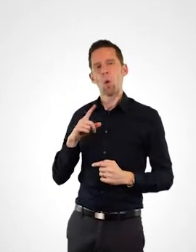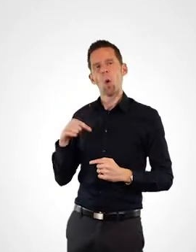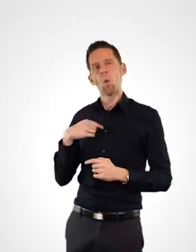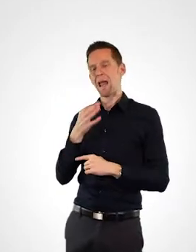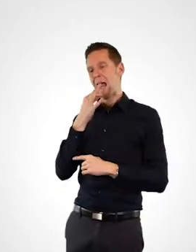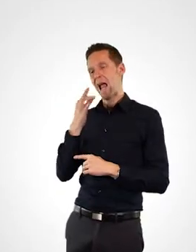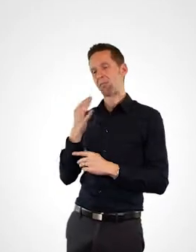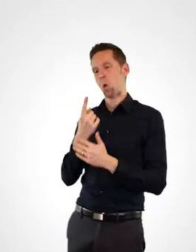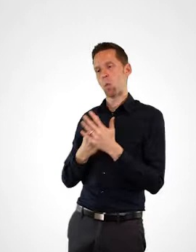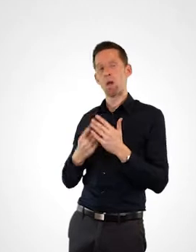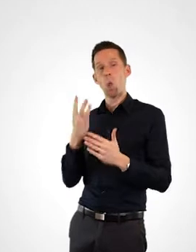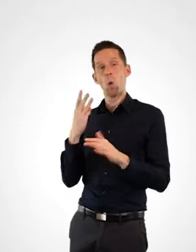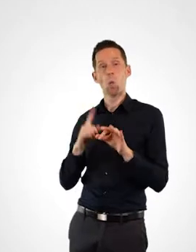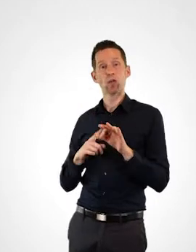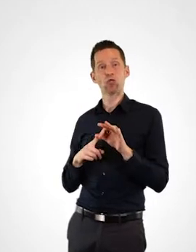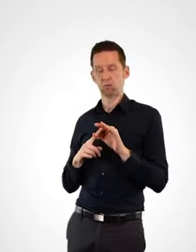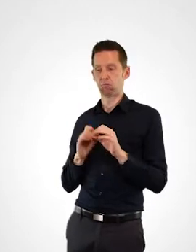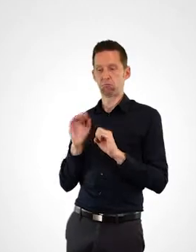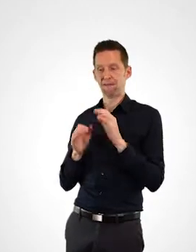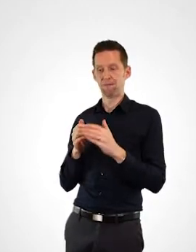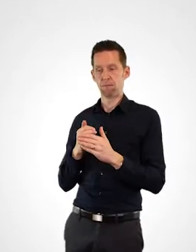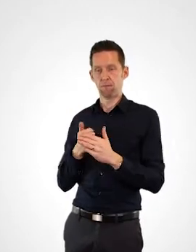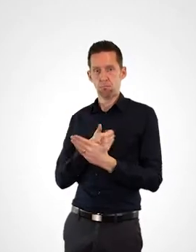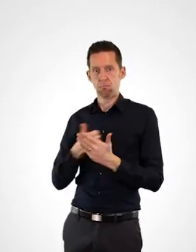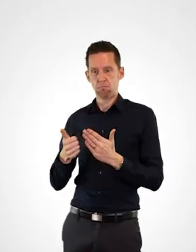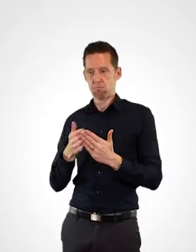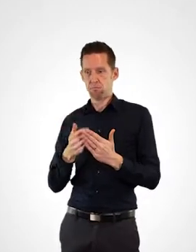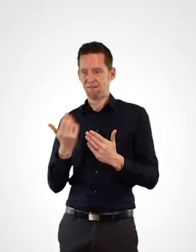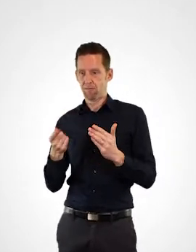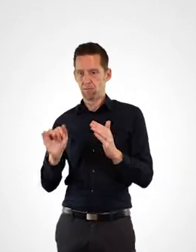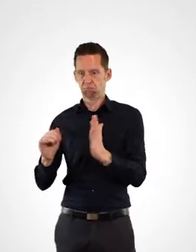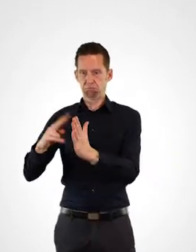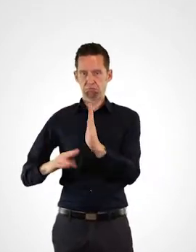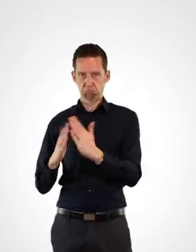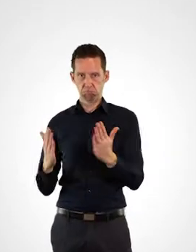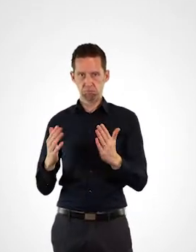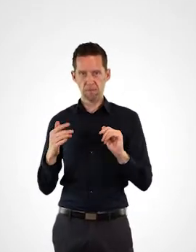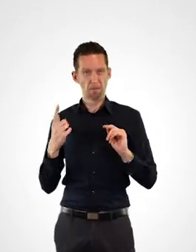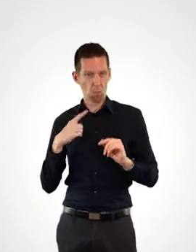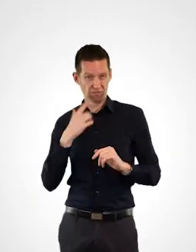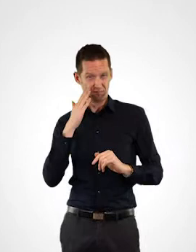That's why we ask only three questions for every reading. The book we read as it's written